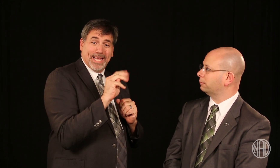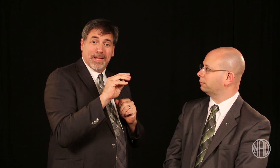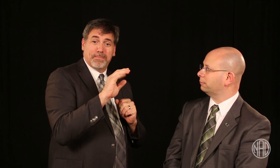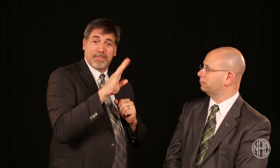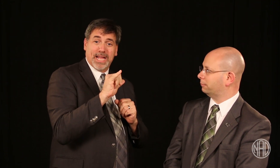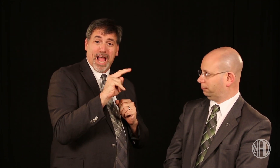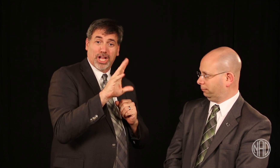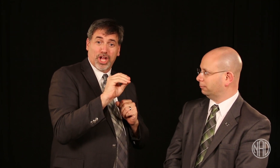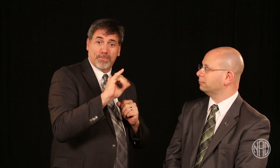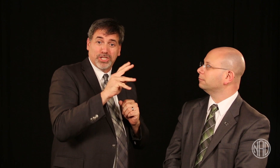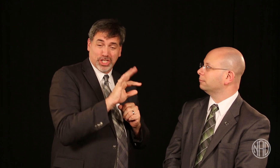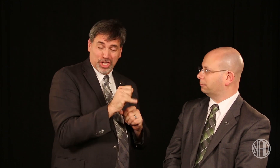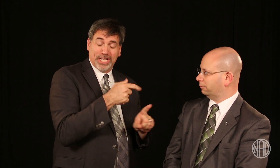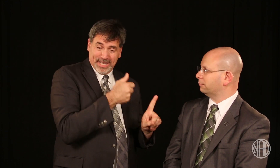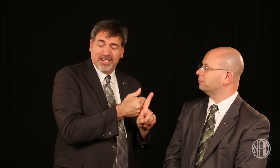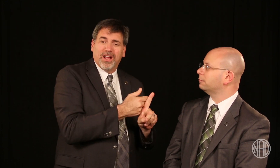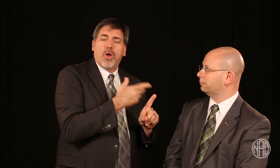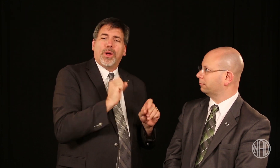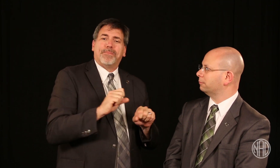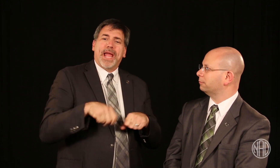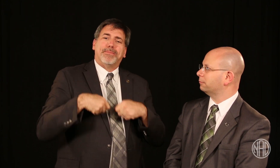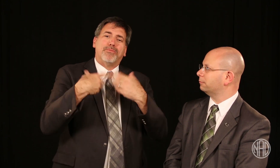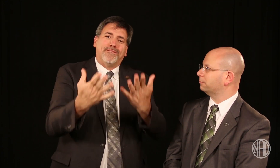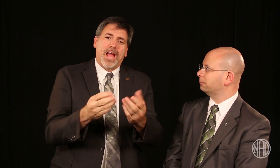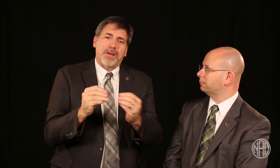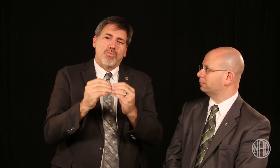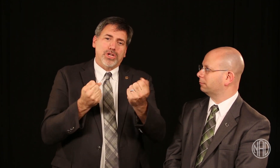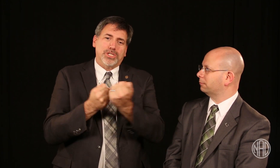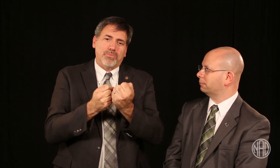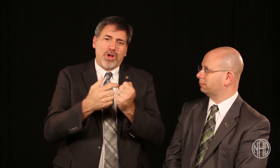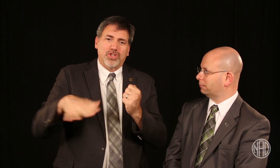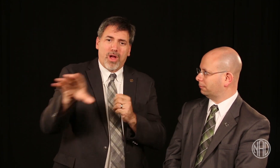With Kim Bianco Majeri, the NAD will be able to provide more support to State Associations